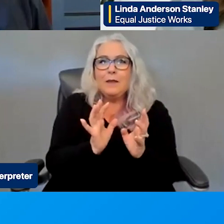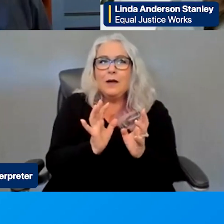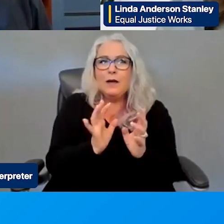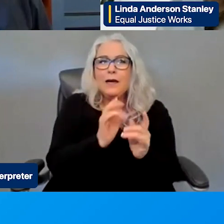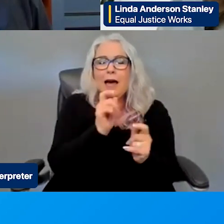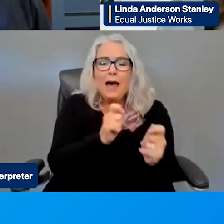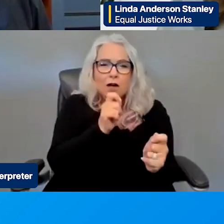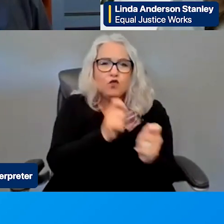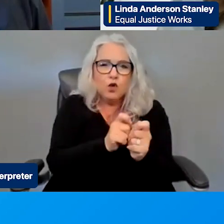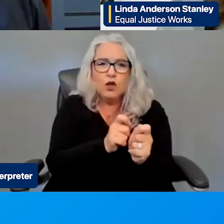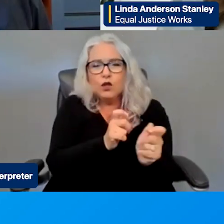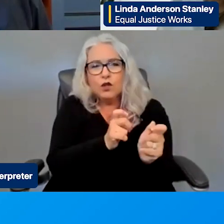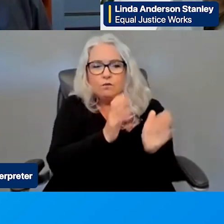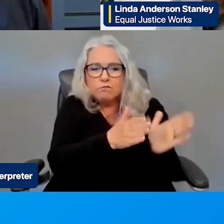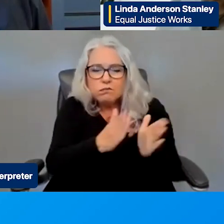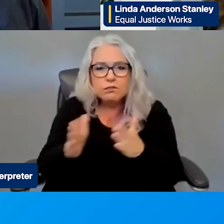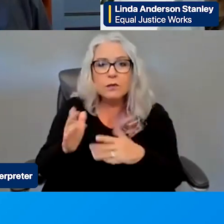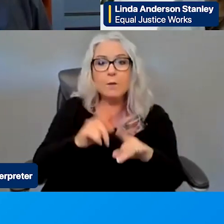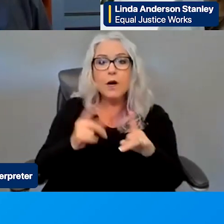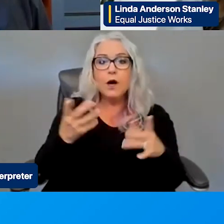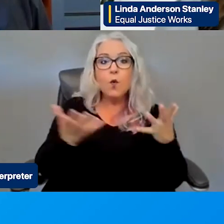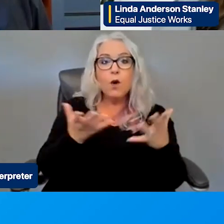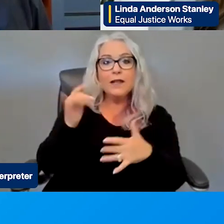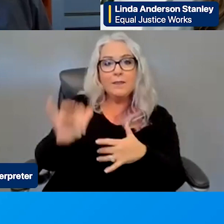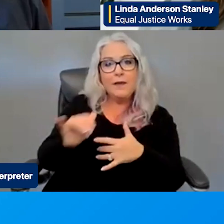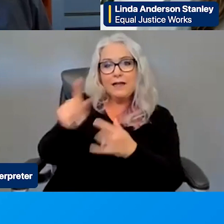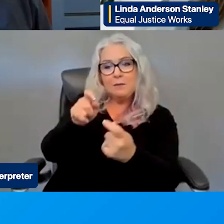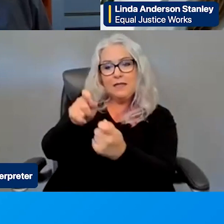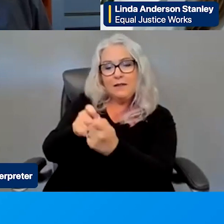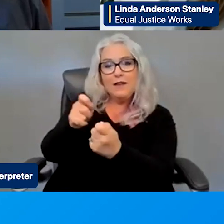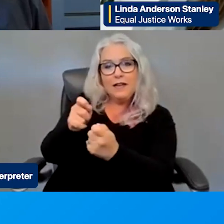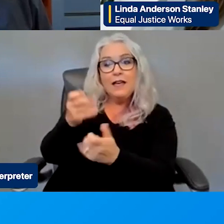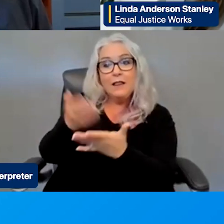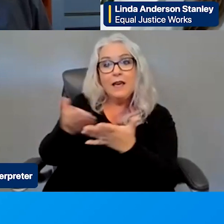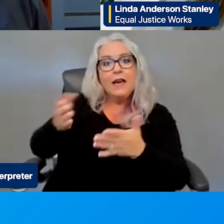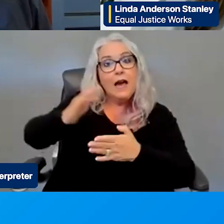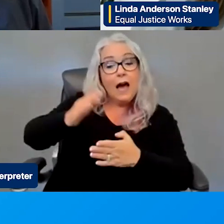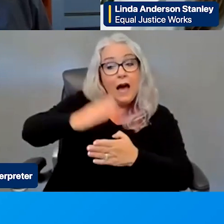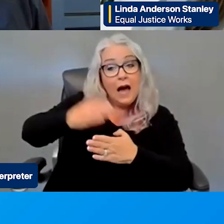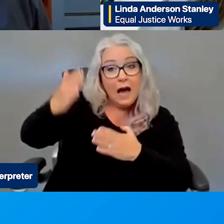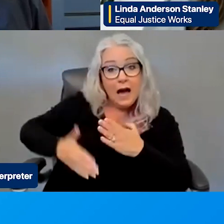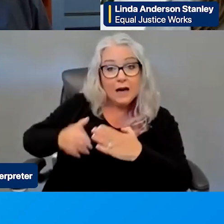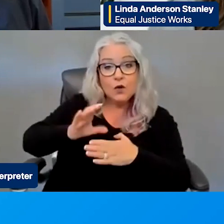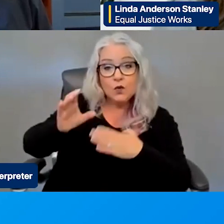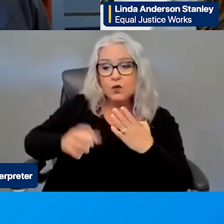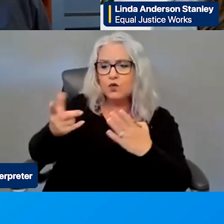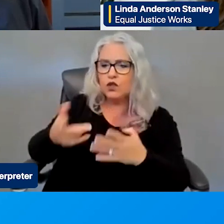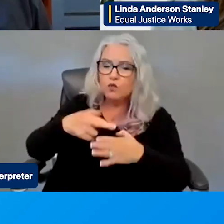us about what did the tactic yield in terms of an outcome or an impact?